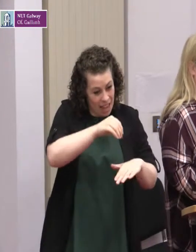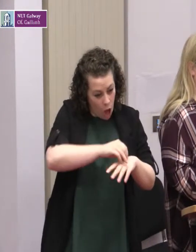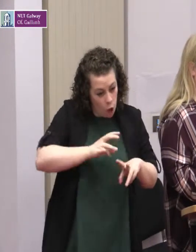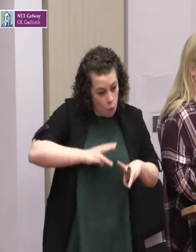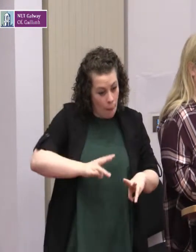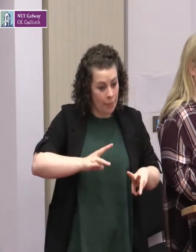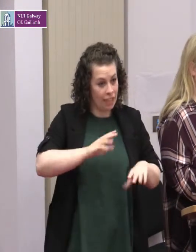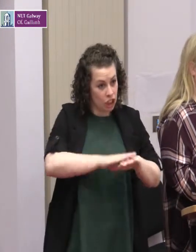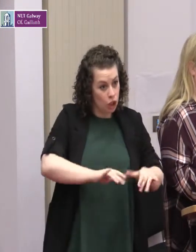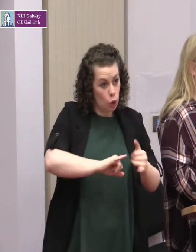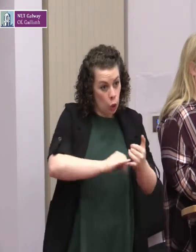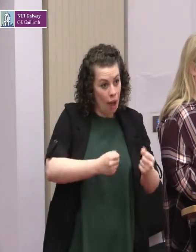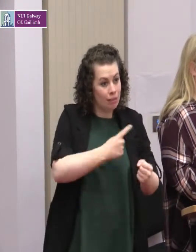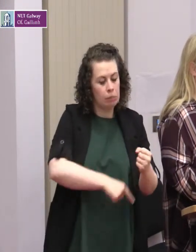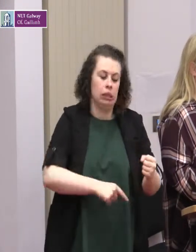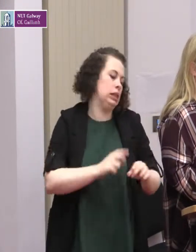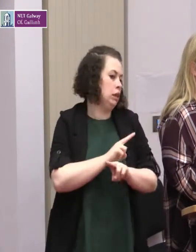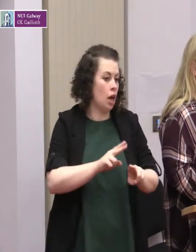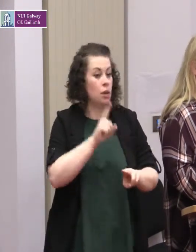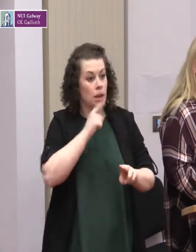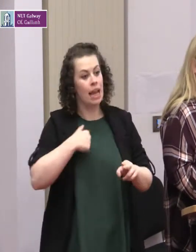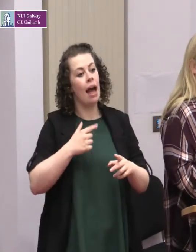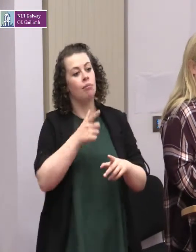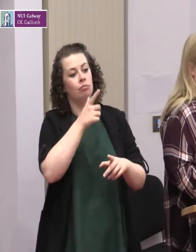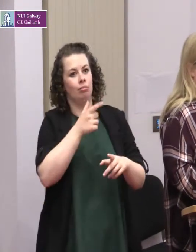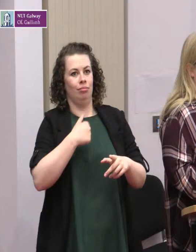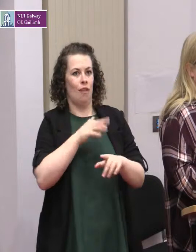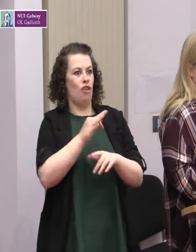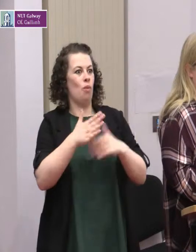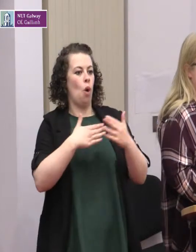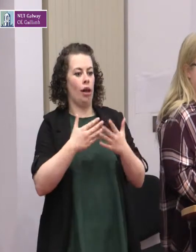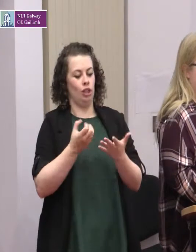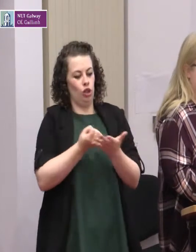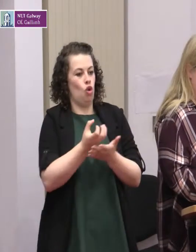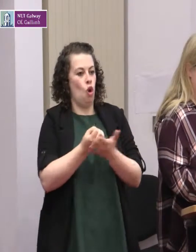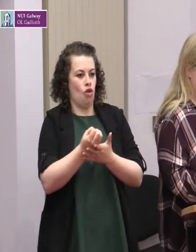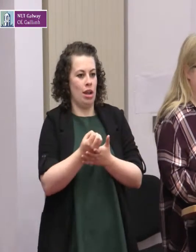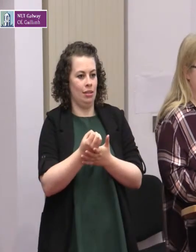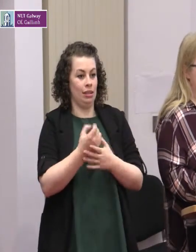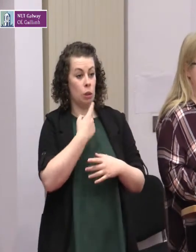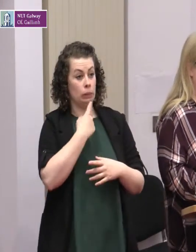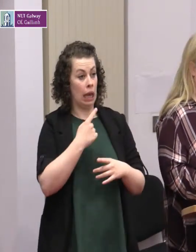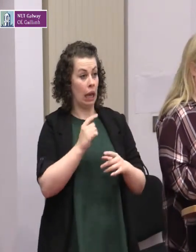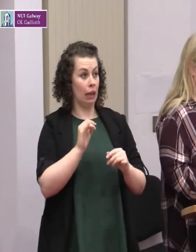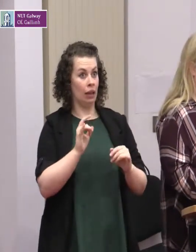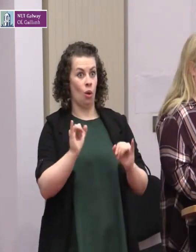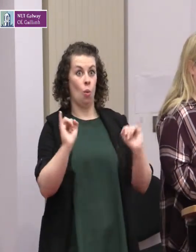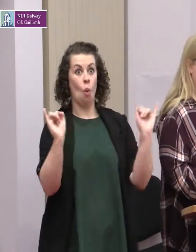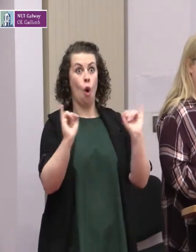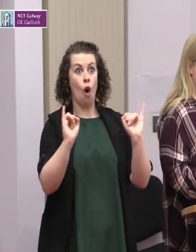anecdotal evidence, so I won't say it comes with a health warning, but I don't want to